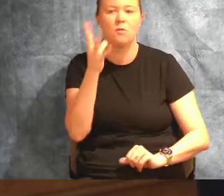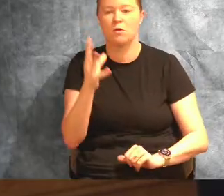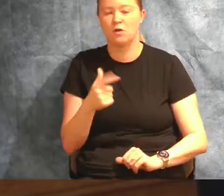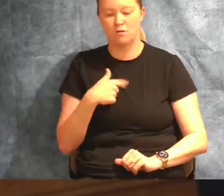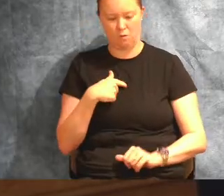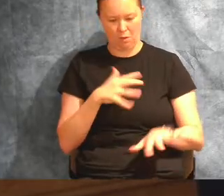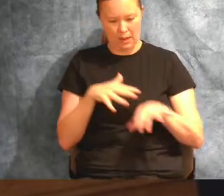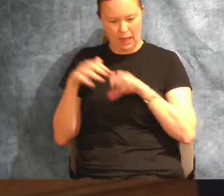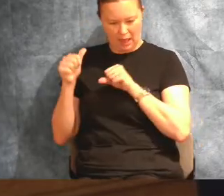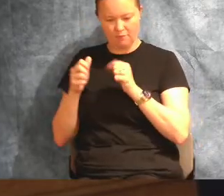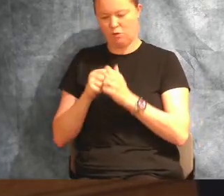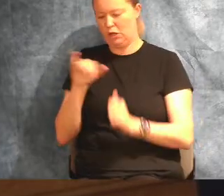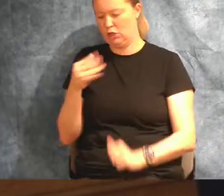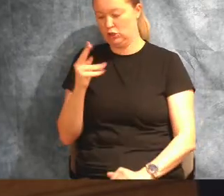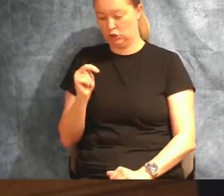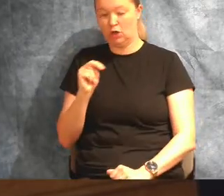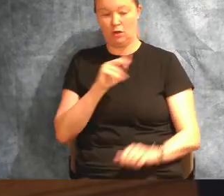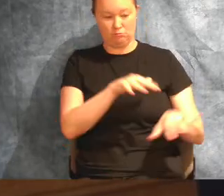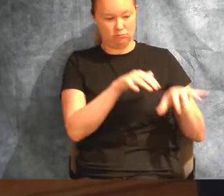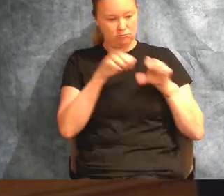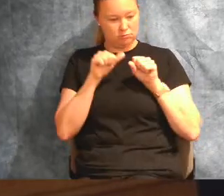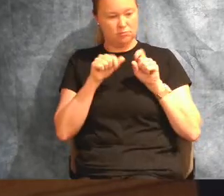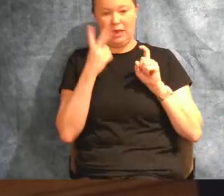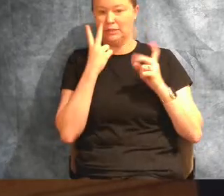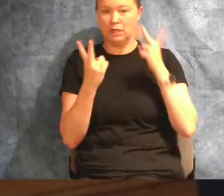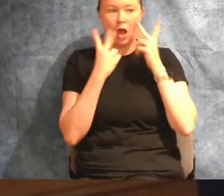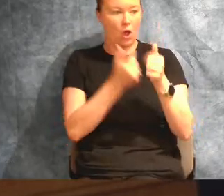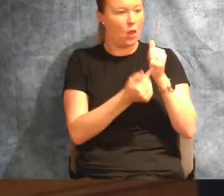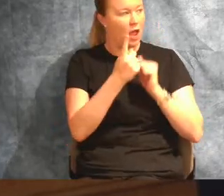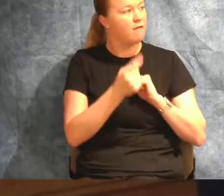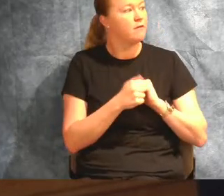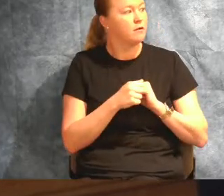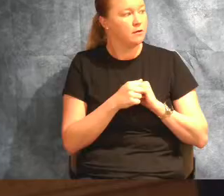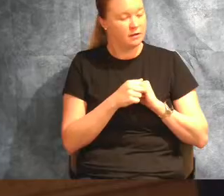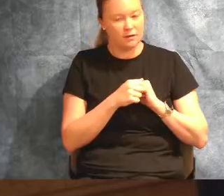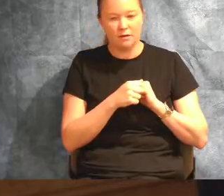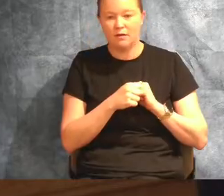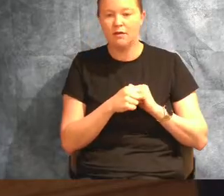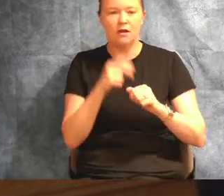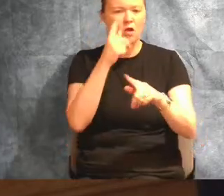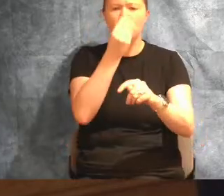out with John when I was leaving. I saw everybody as you were saying at the food truck and coming